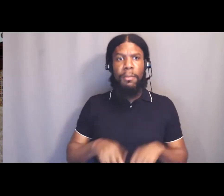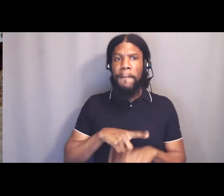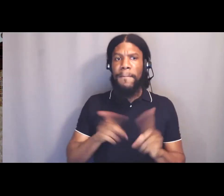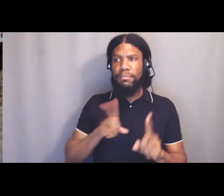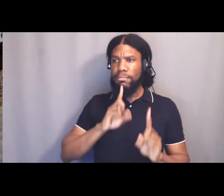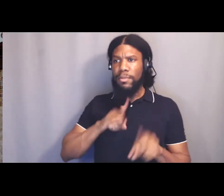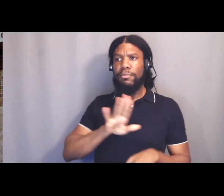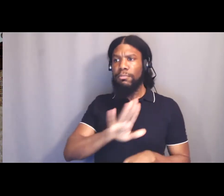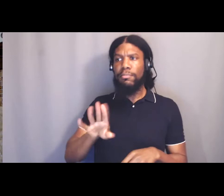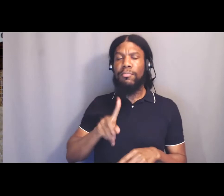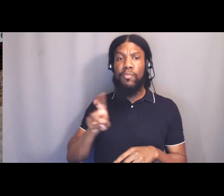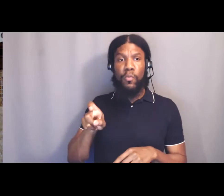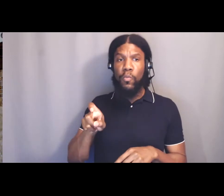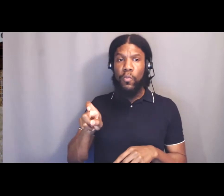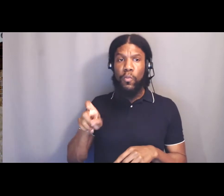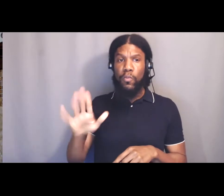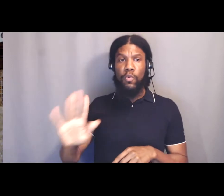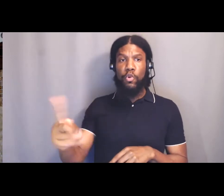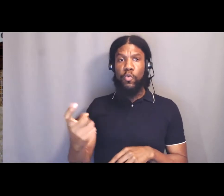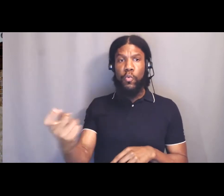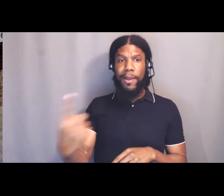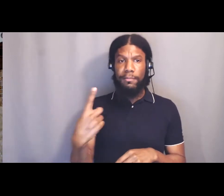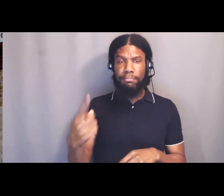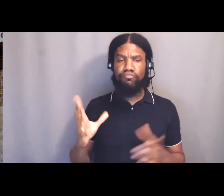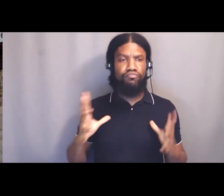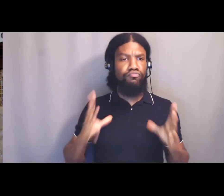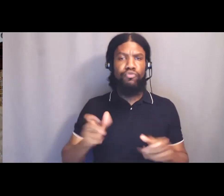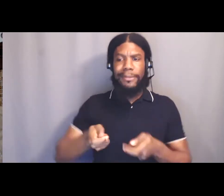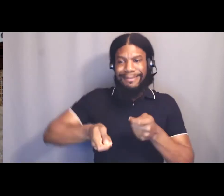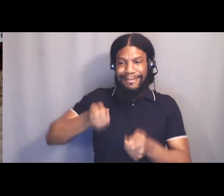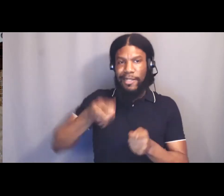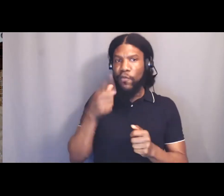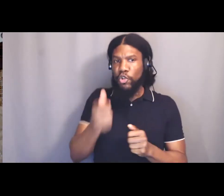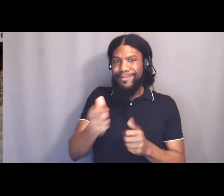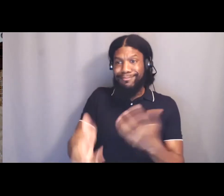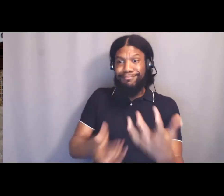You're welcome to tweak it if you want to. You should also know which Indigenous group